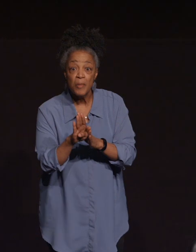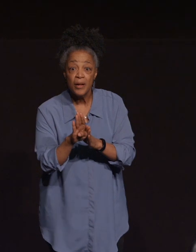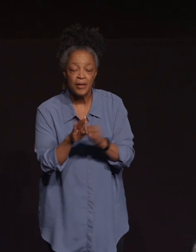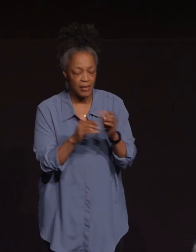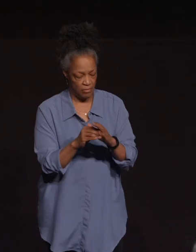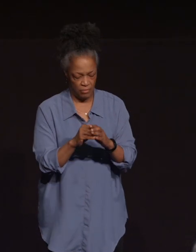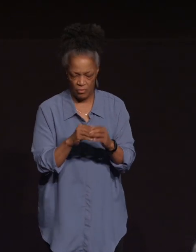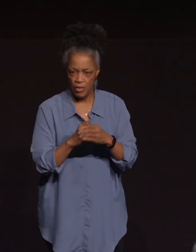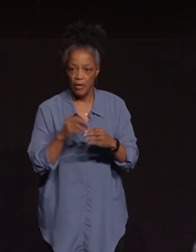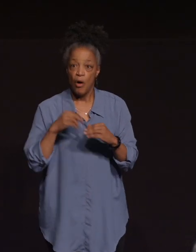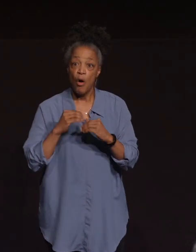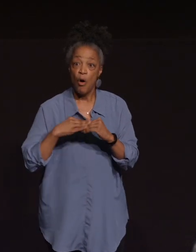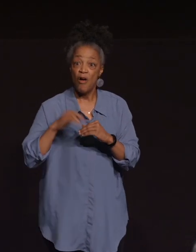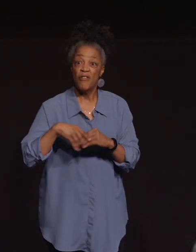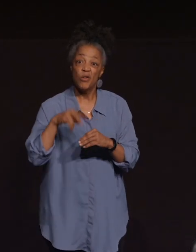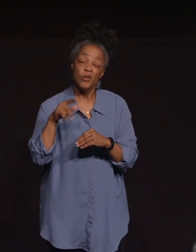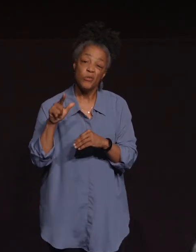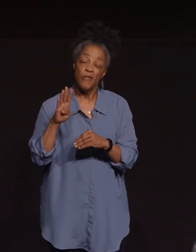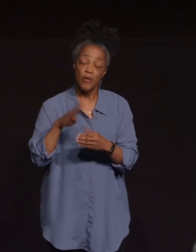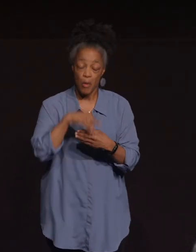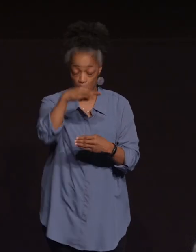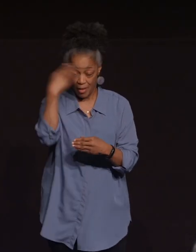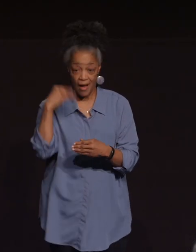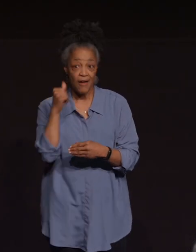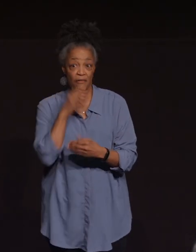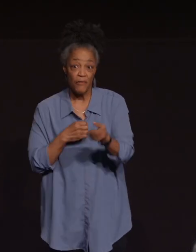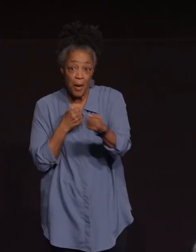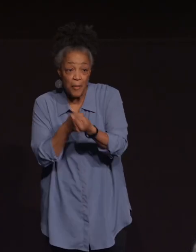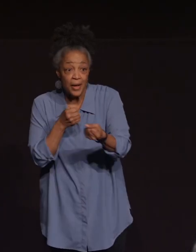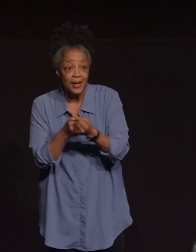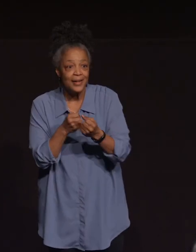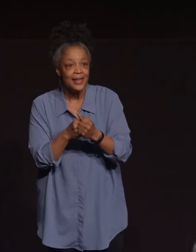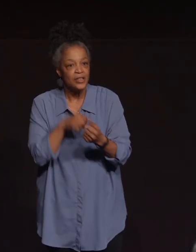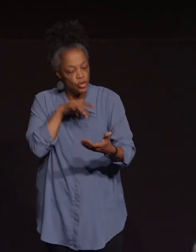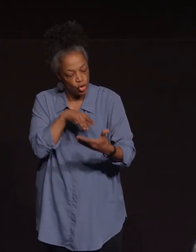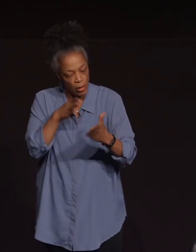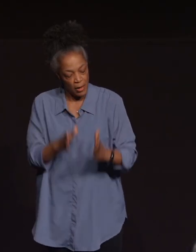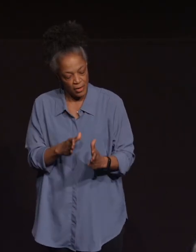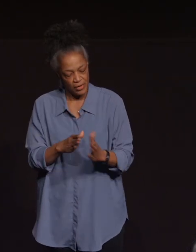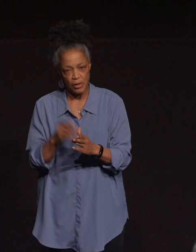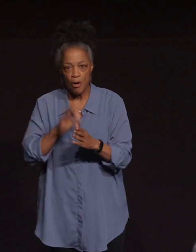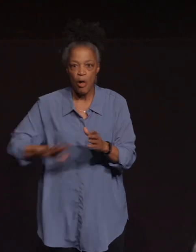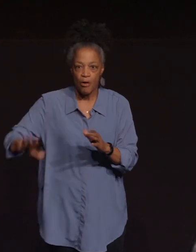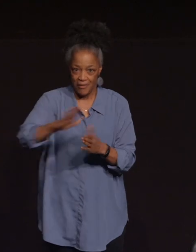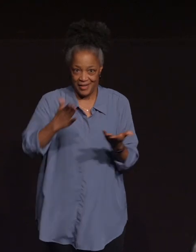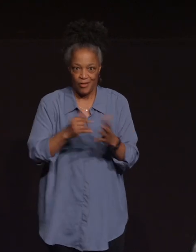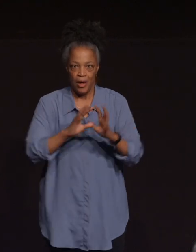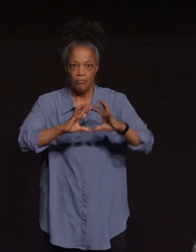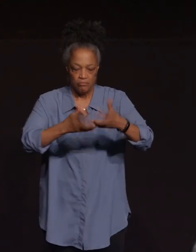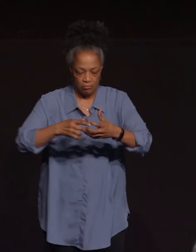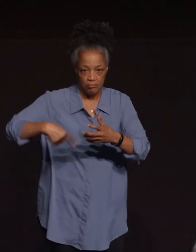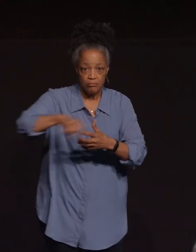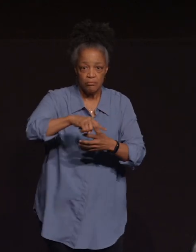dozen Black feminist scholars around the country and across the globe; and we are building long-term partnerships with